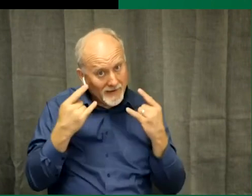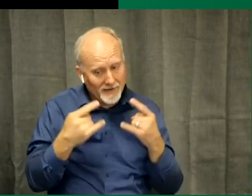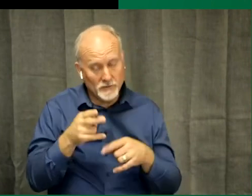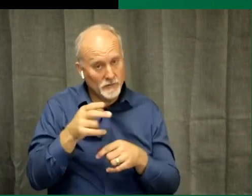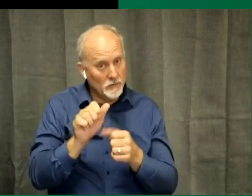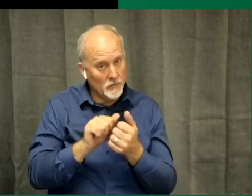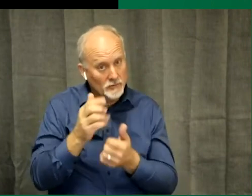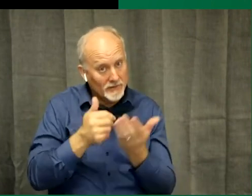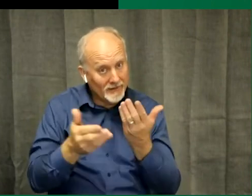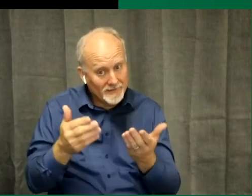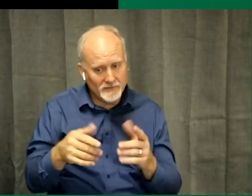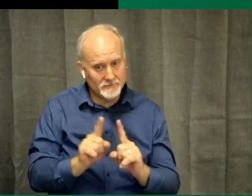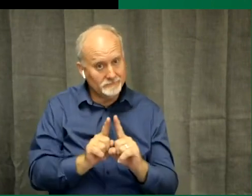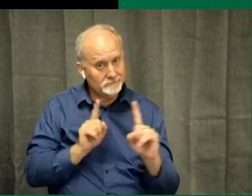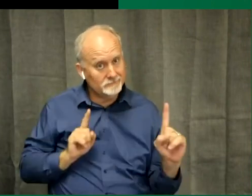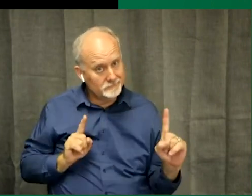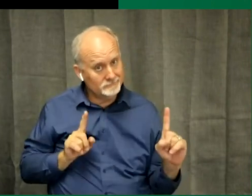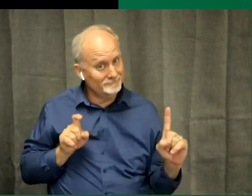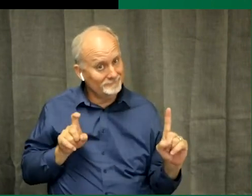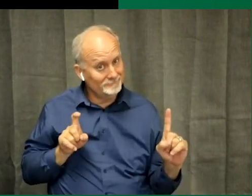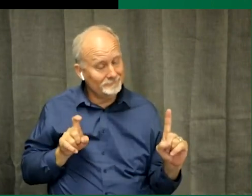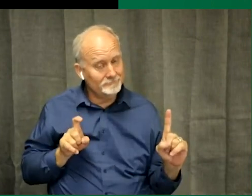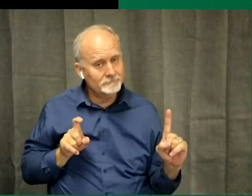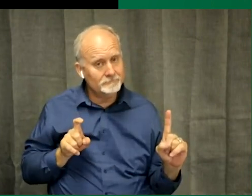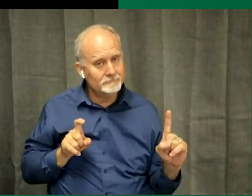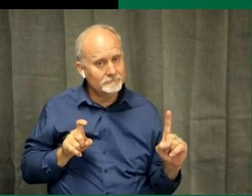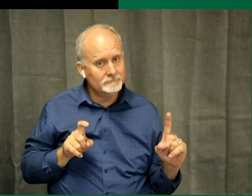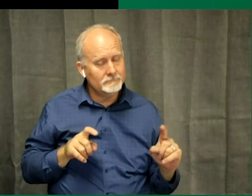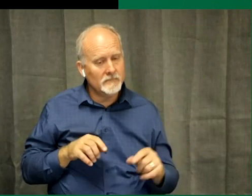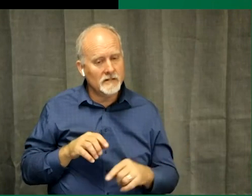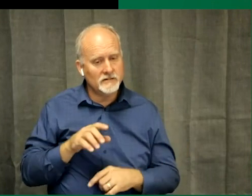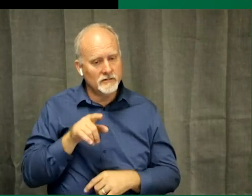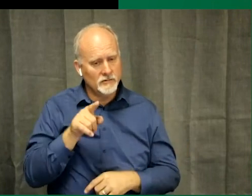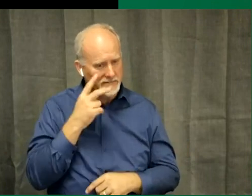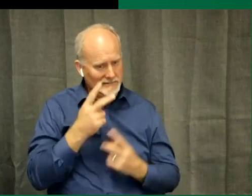and maintaining distance from your your colleagues um and fellow students you can see if that r is